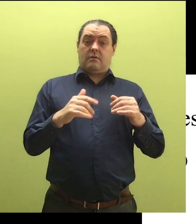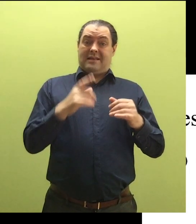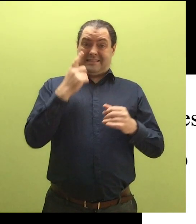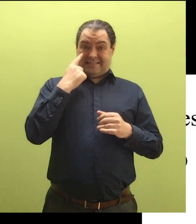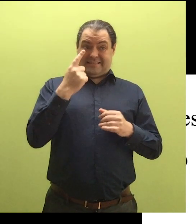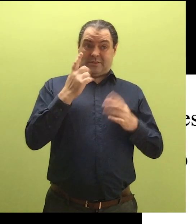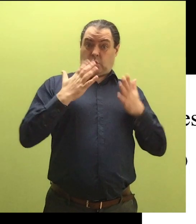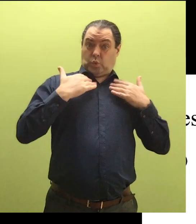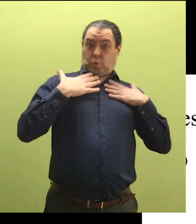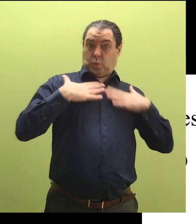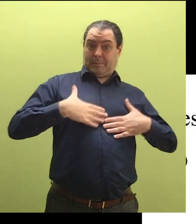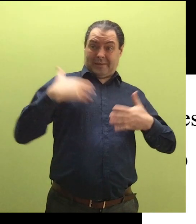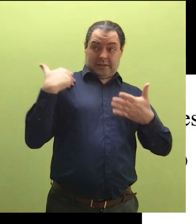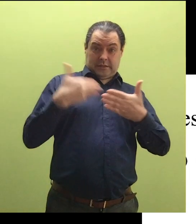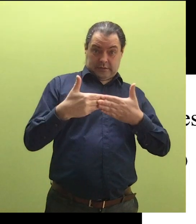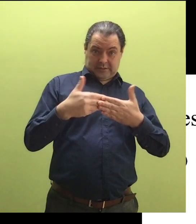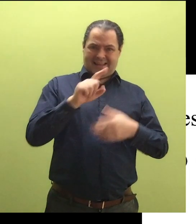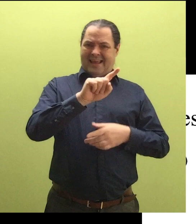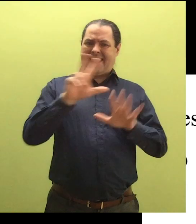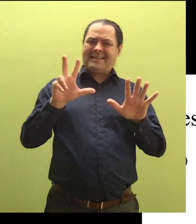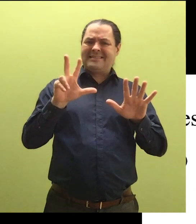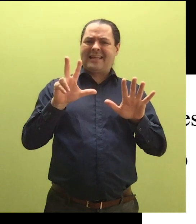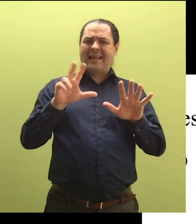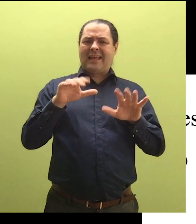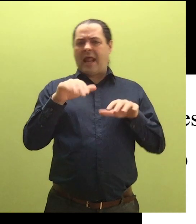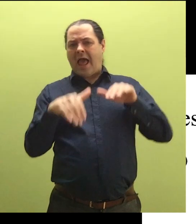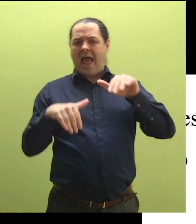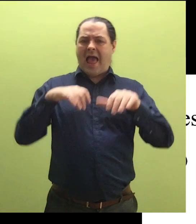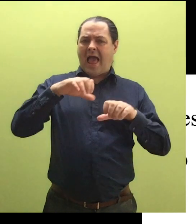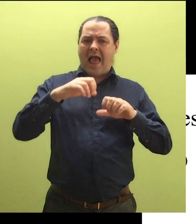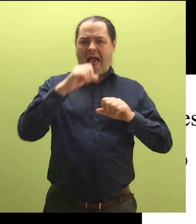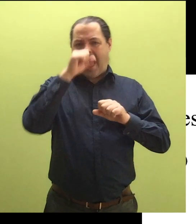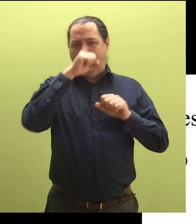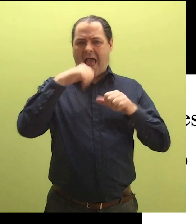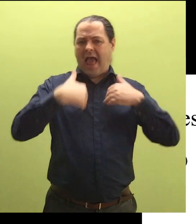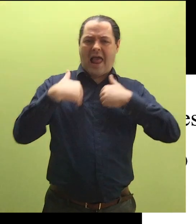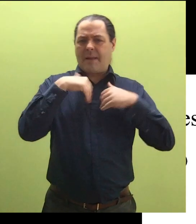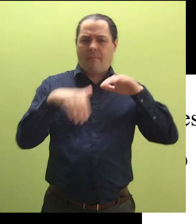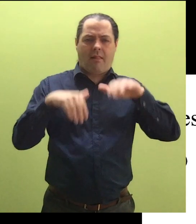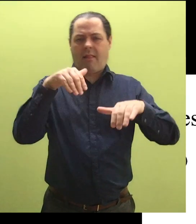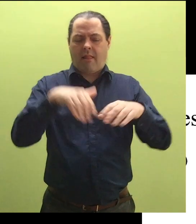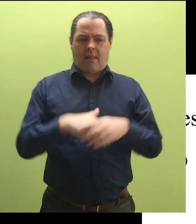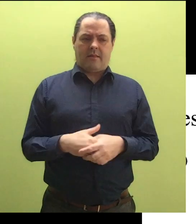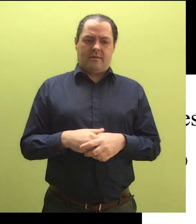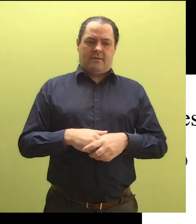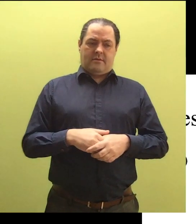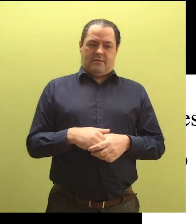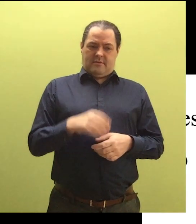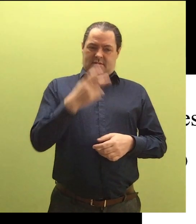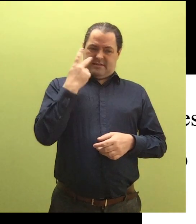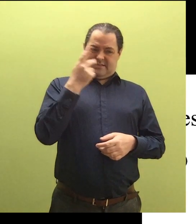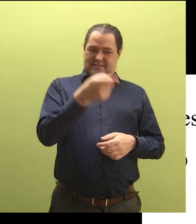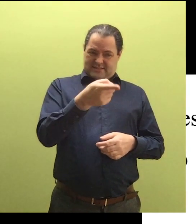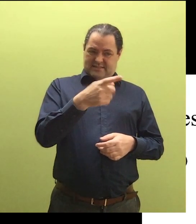only seen human causers. 18 showcases a causative with an animal causer, and the causative verb surfaces as a body part